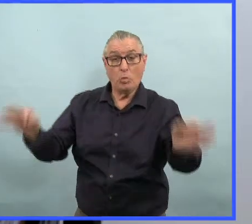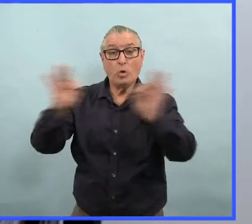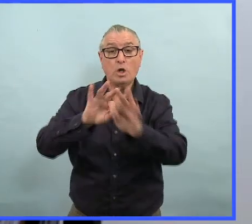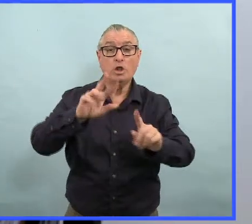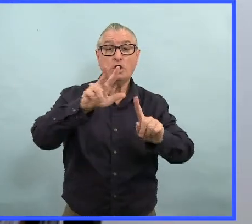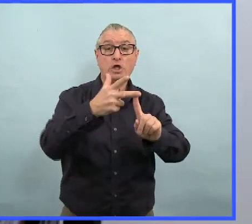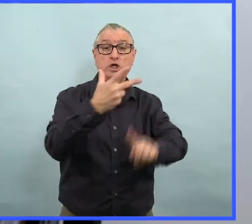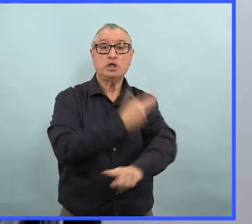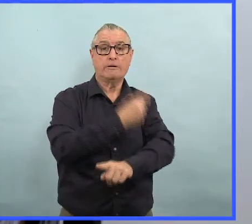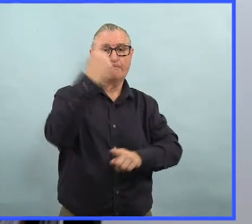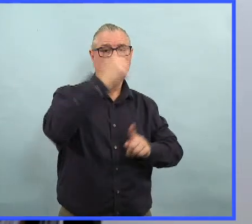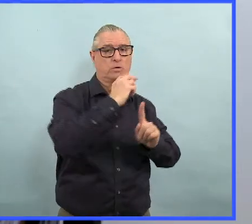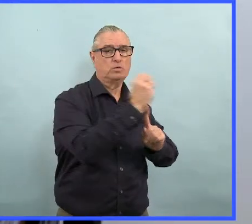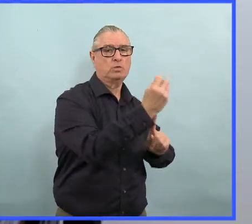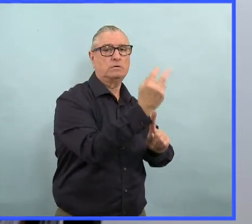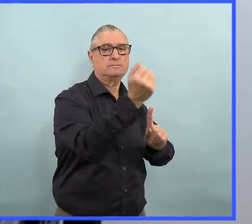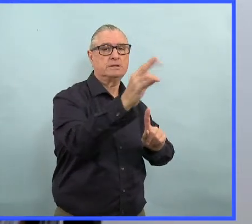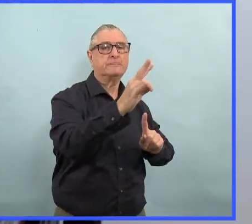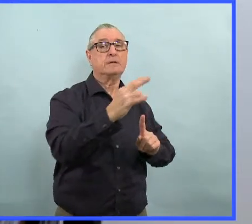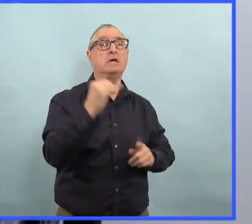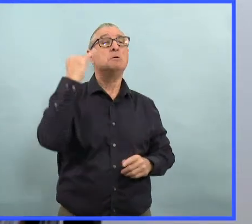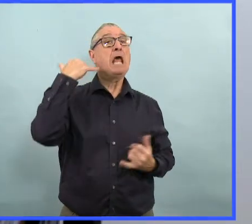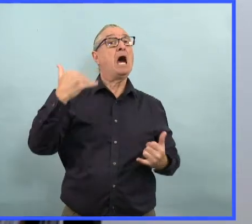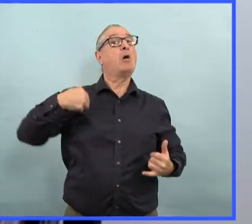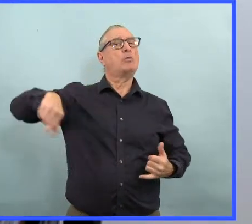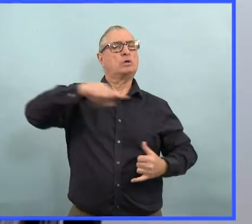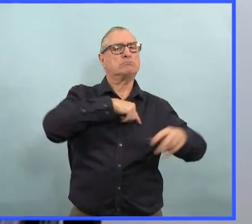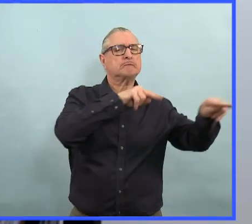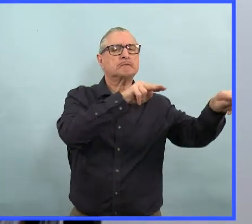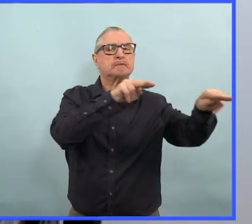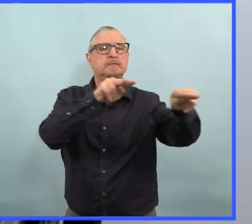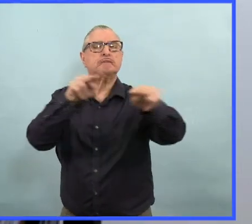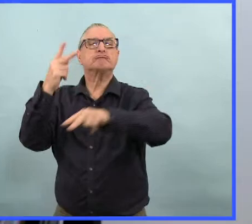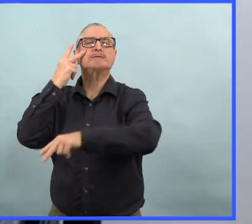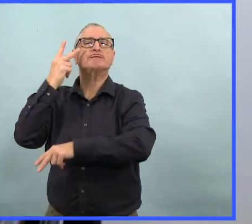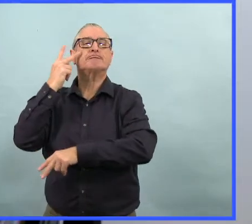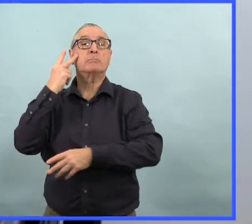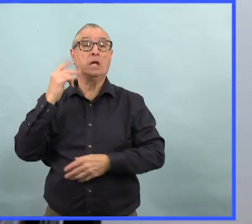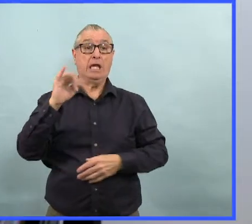teens and as soon as we have a recommendation from them i will share that with manitobans